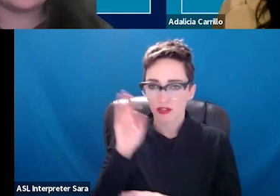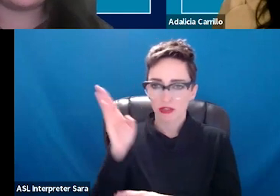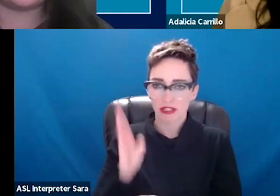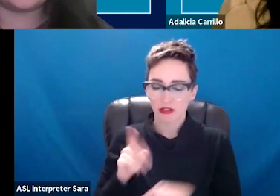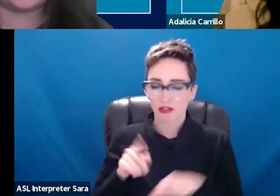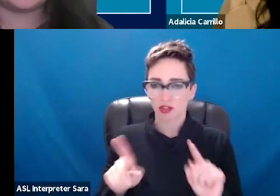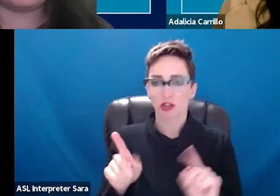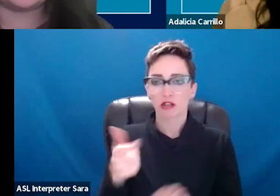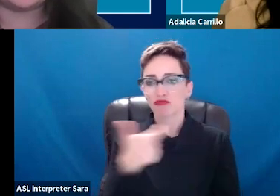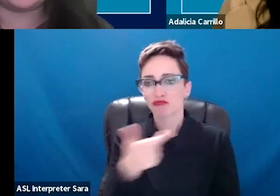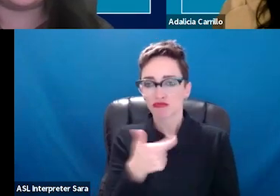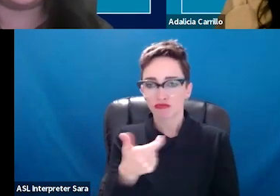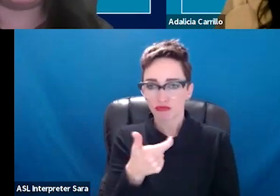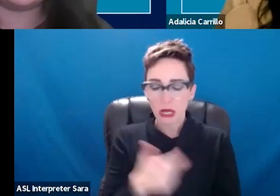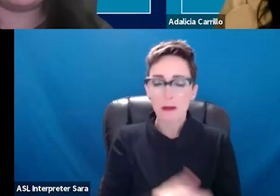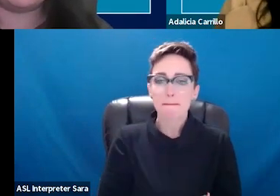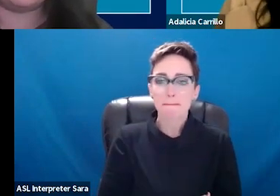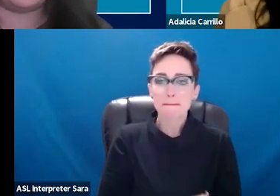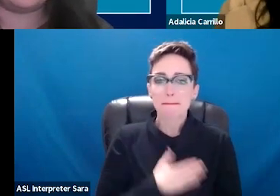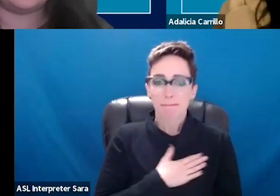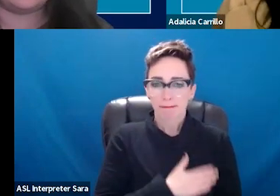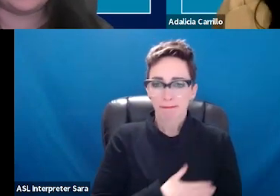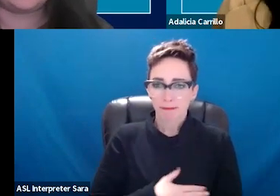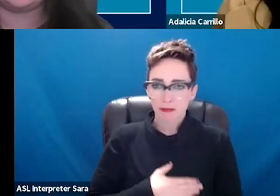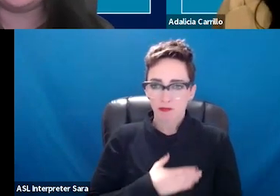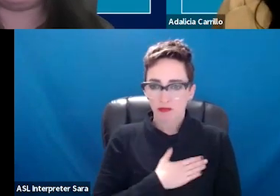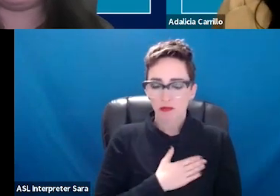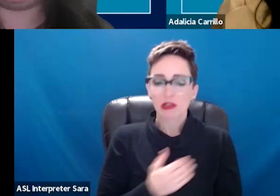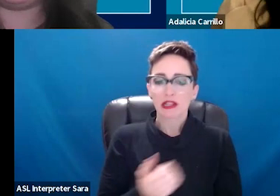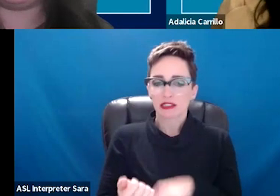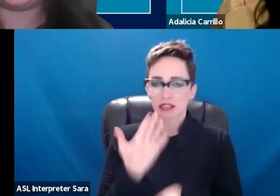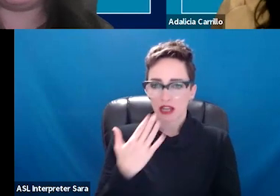or during the presentations, please submit those during the Q&A and we will